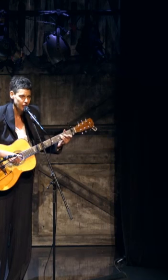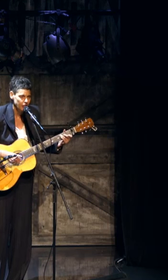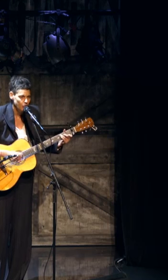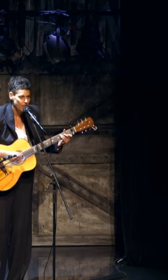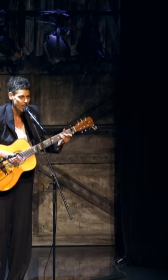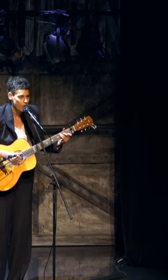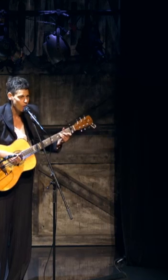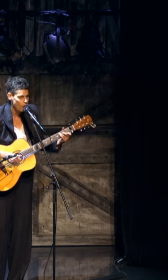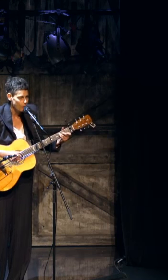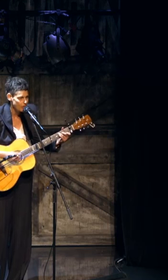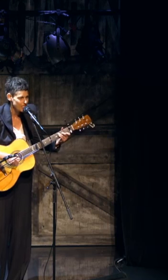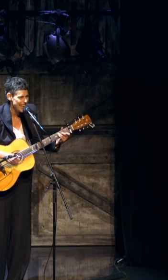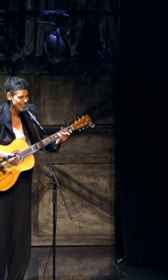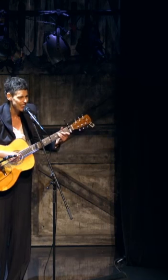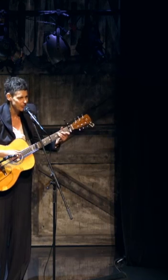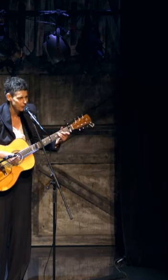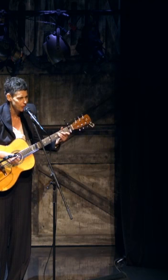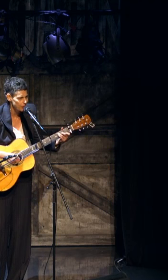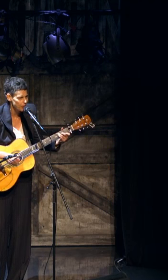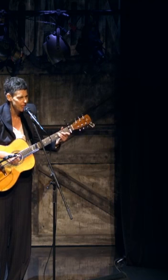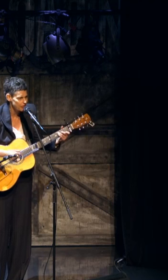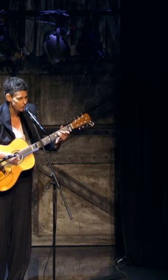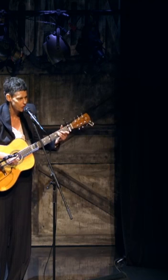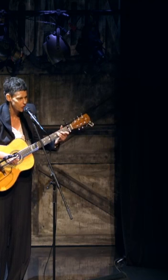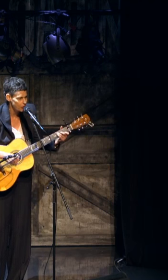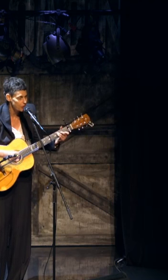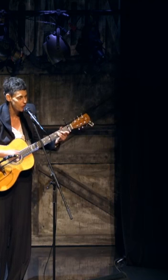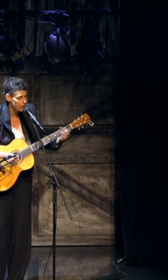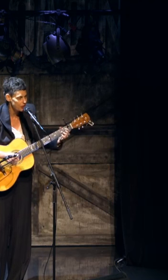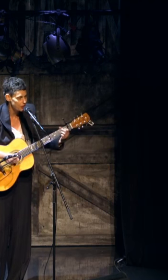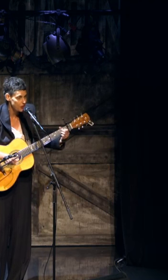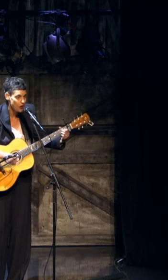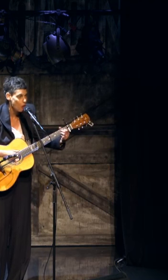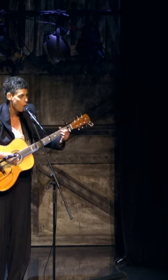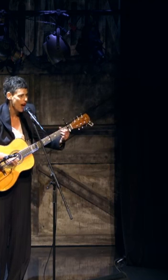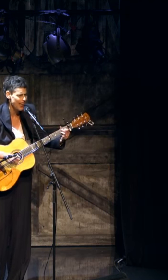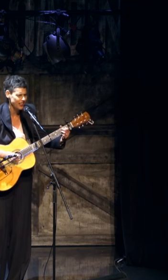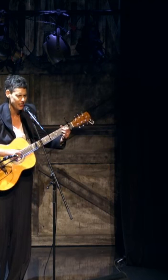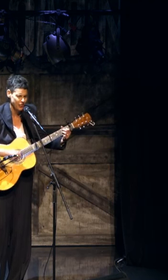# Well, I won't be taken by pills or thrills or wine